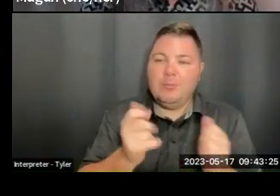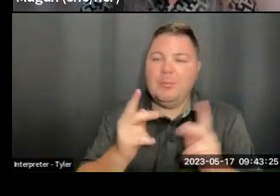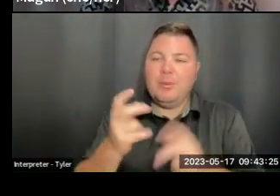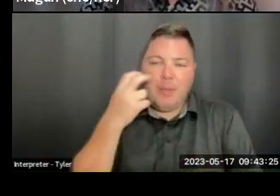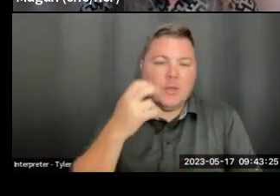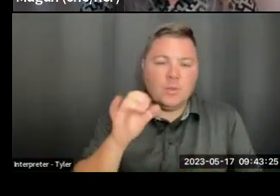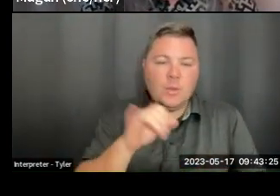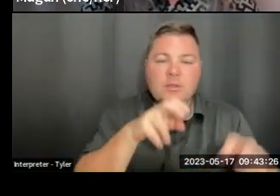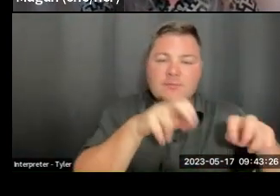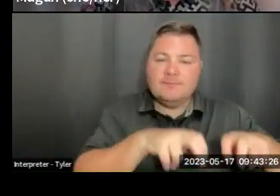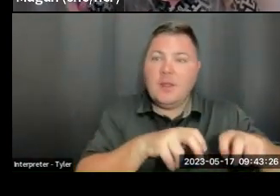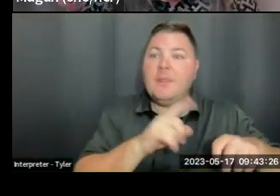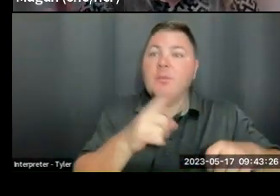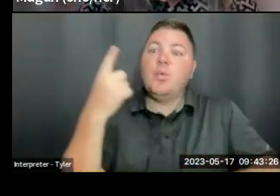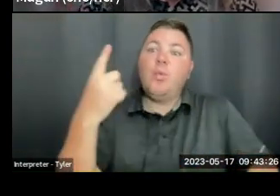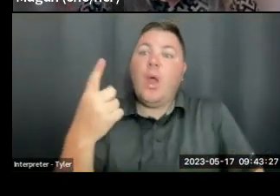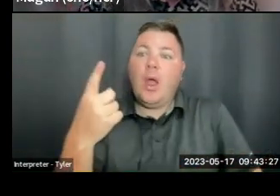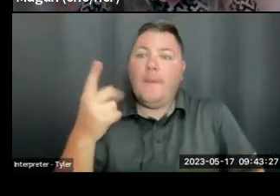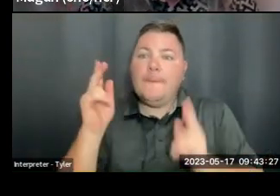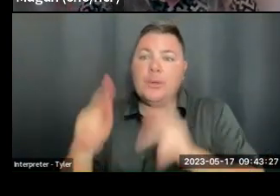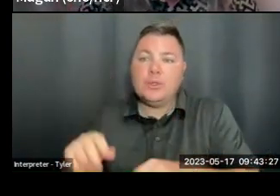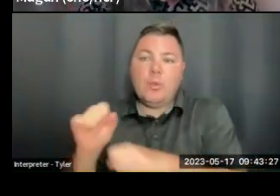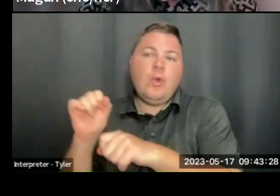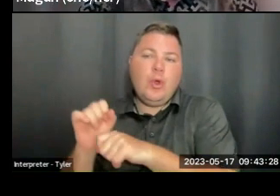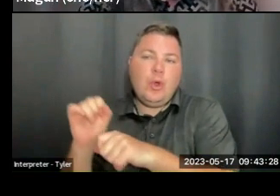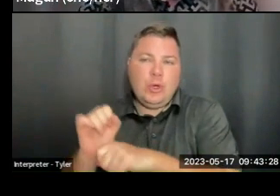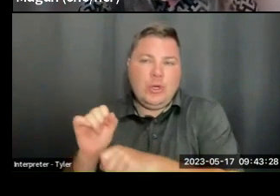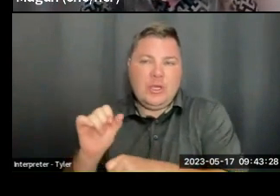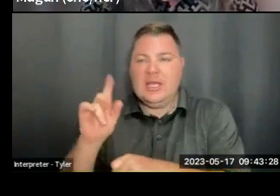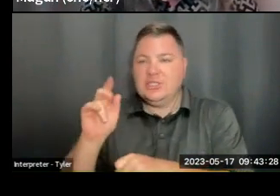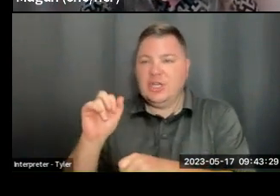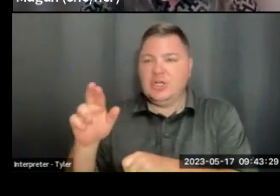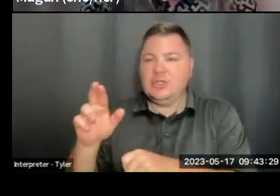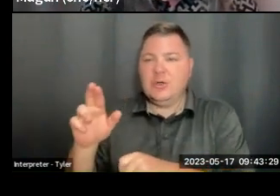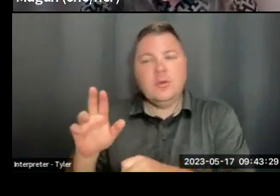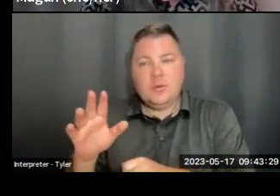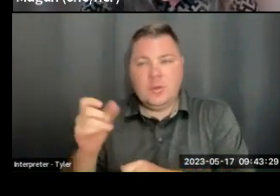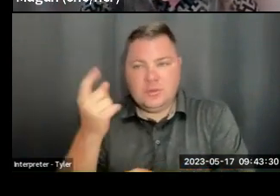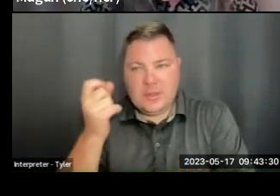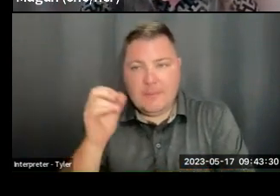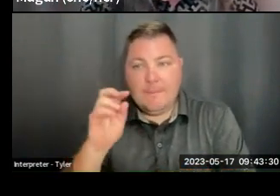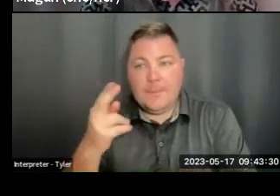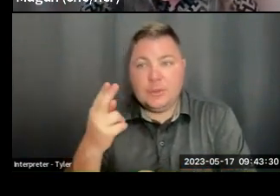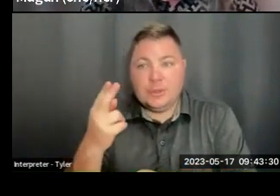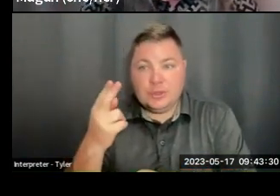They could be anywhere in the stadium, but so they could sit closer to those that were blind. That is one usher.